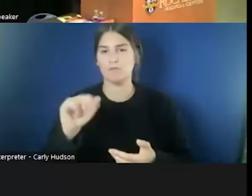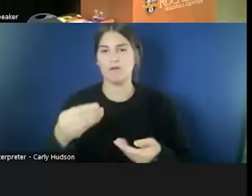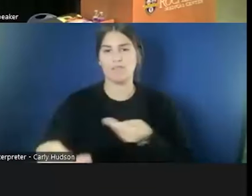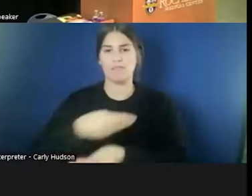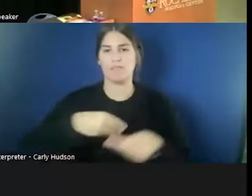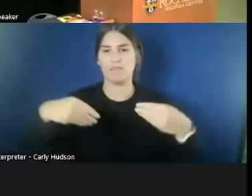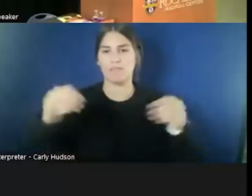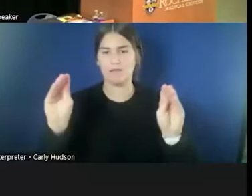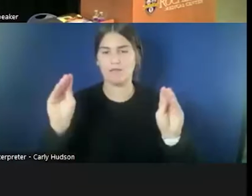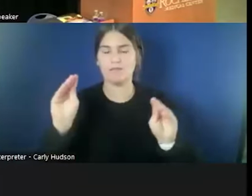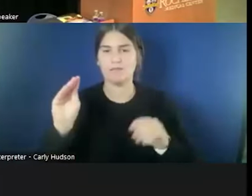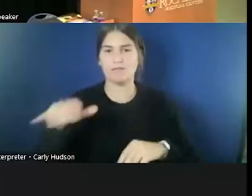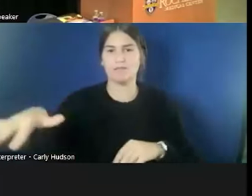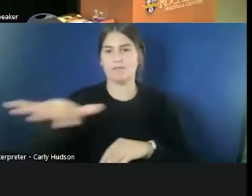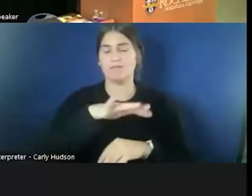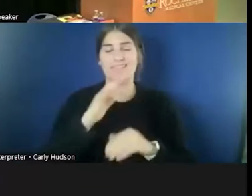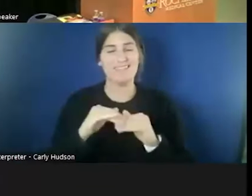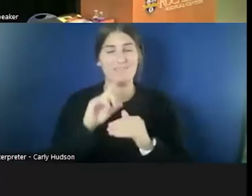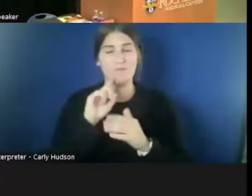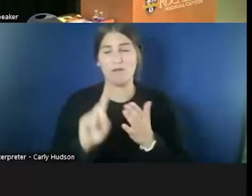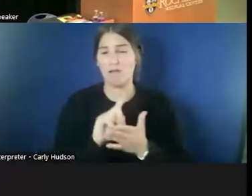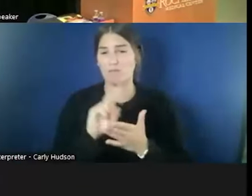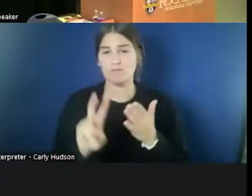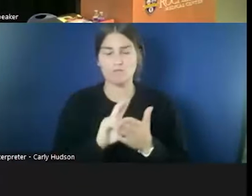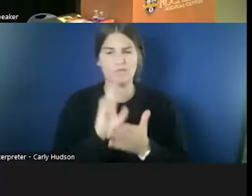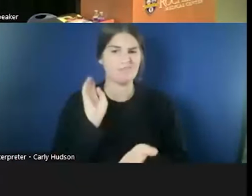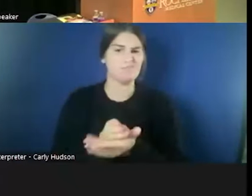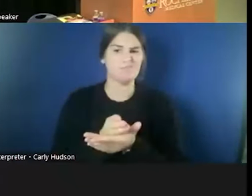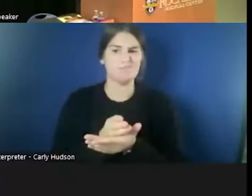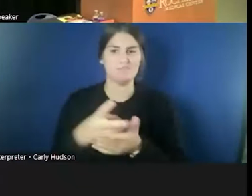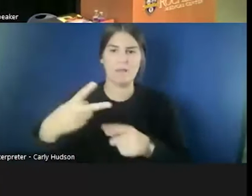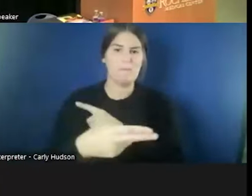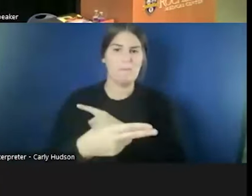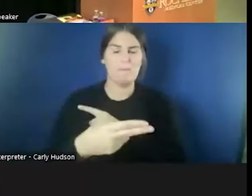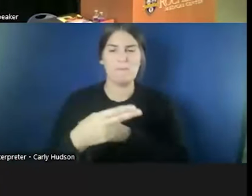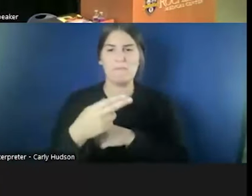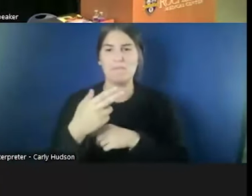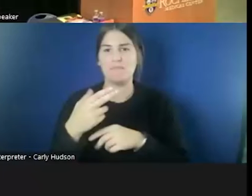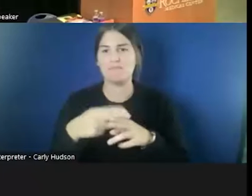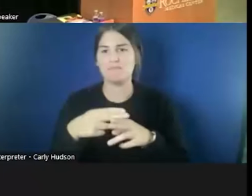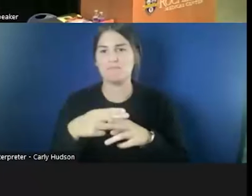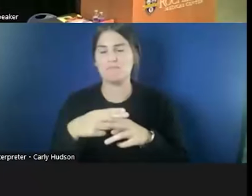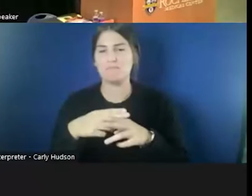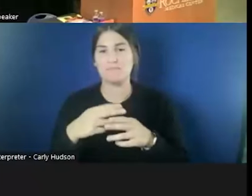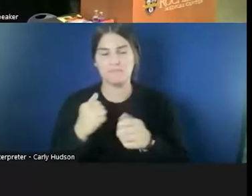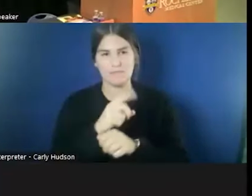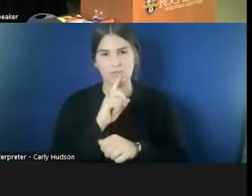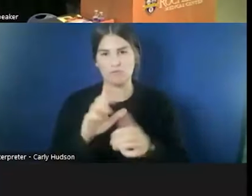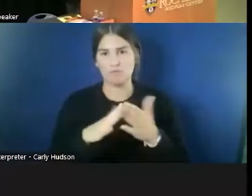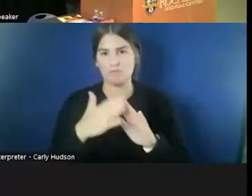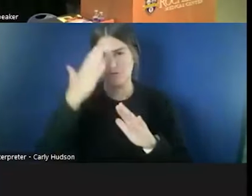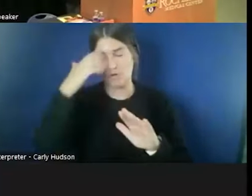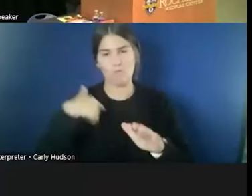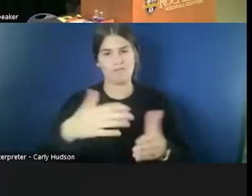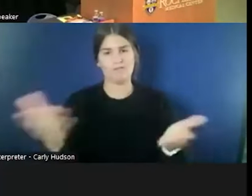or two we shut it down and we ensure that the community knows that we're here I love when we